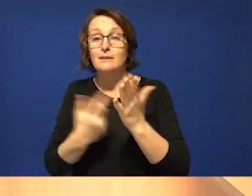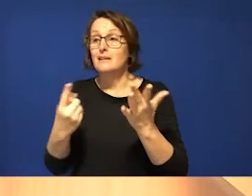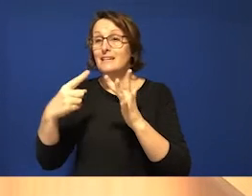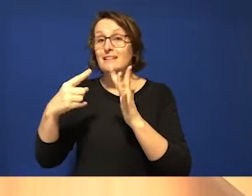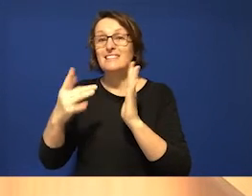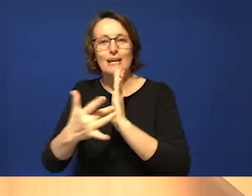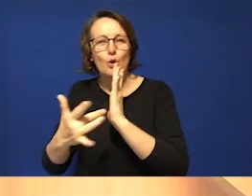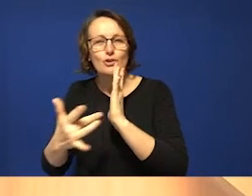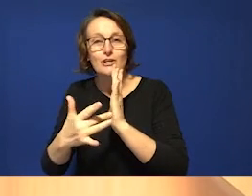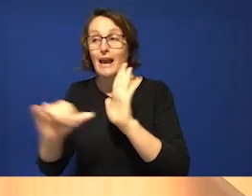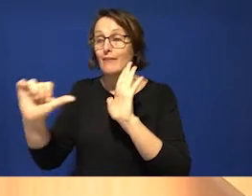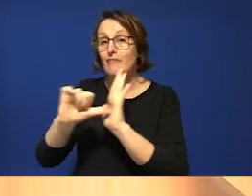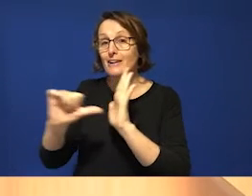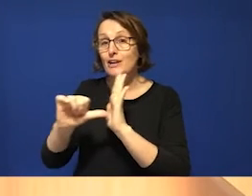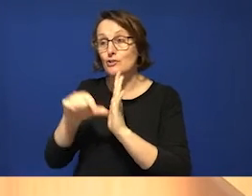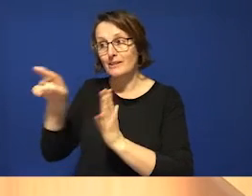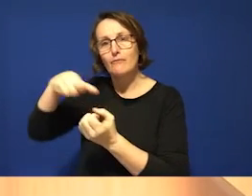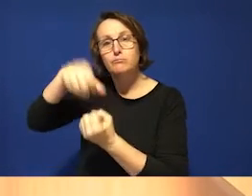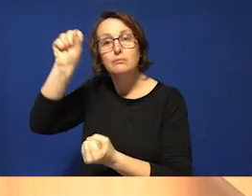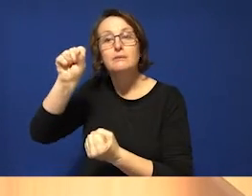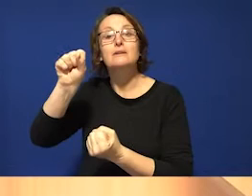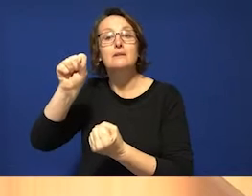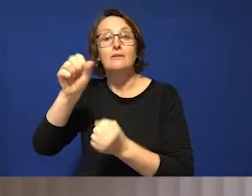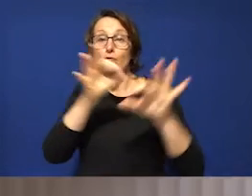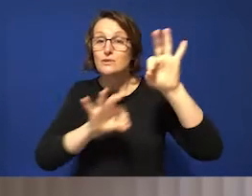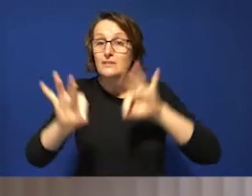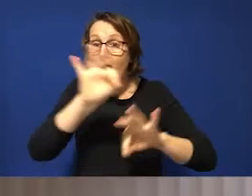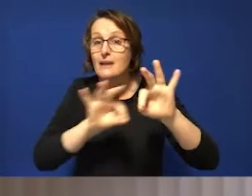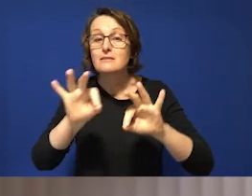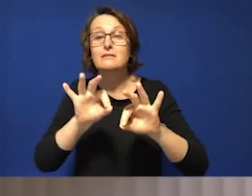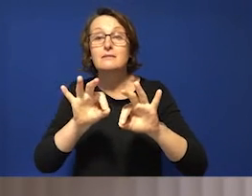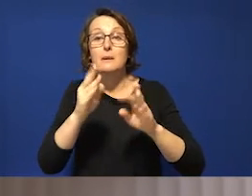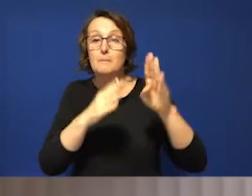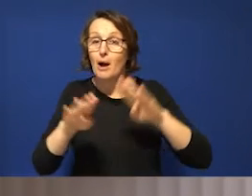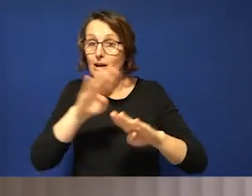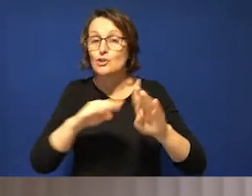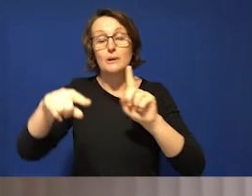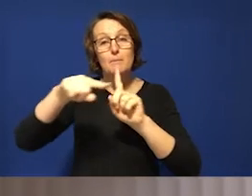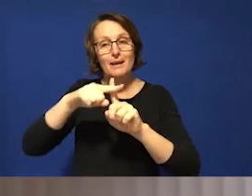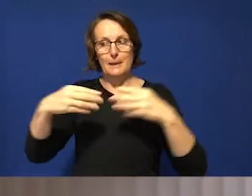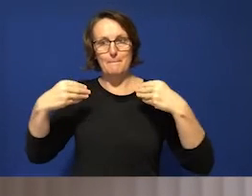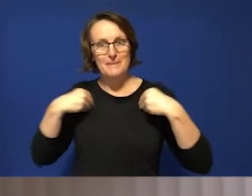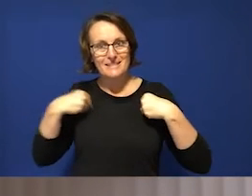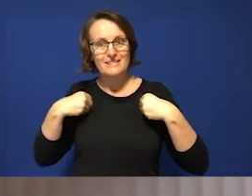His qualifications include a Bachelor of Science in Biology and postgraduate qualifications in Business, Leadership